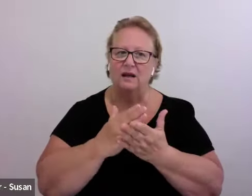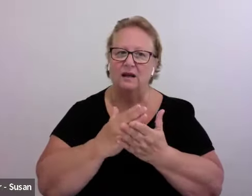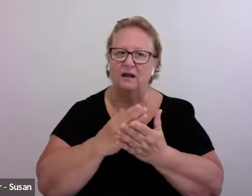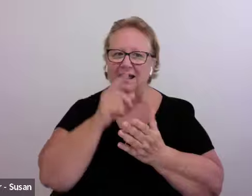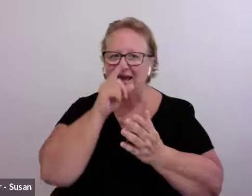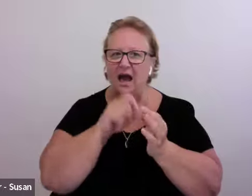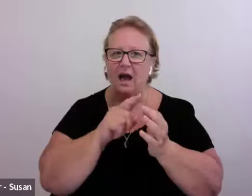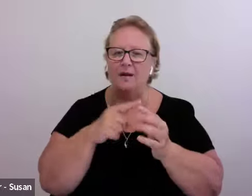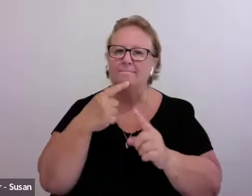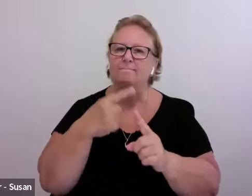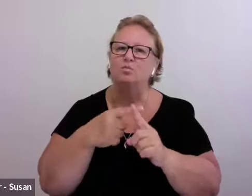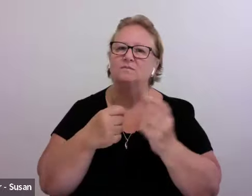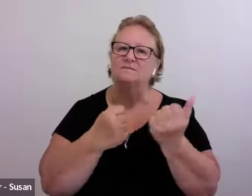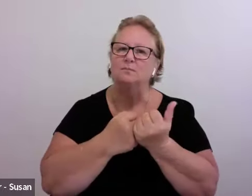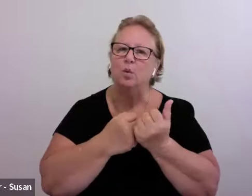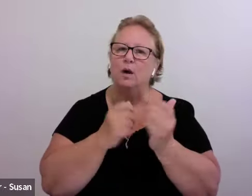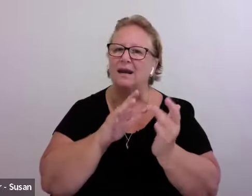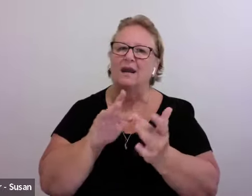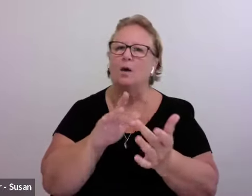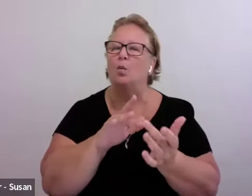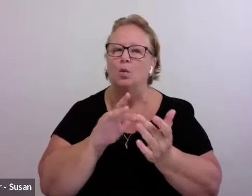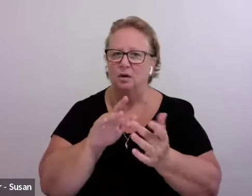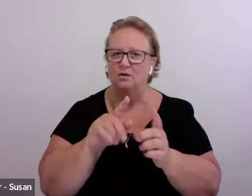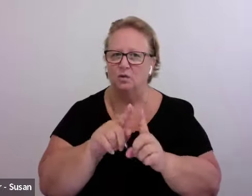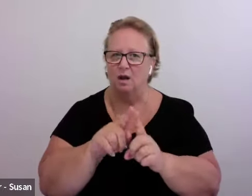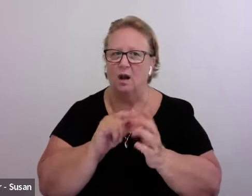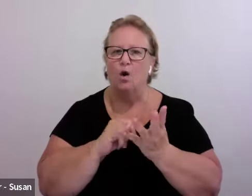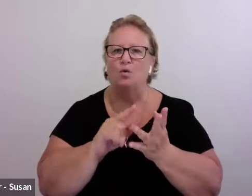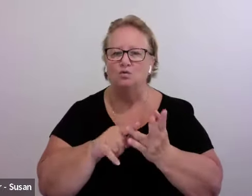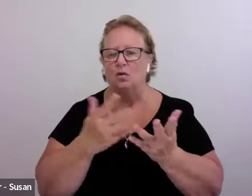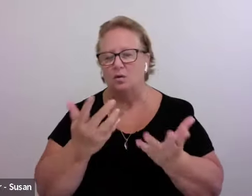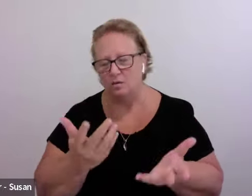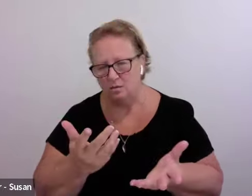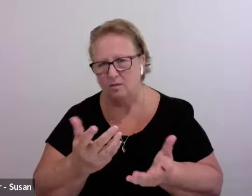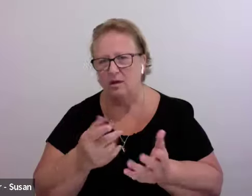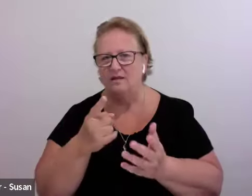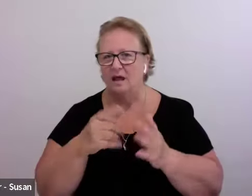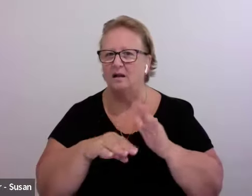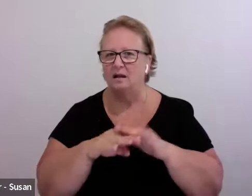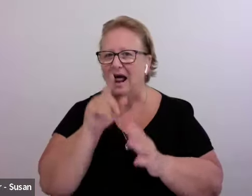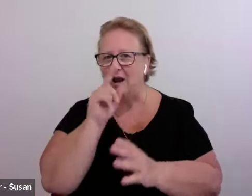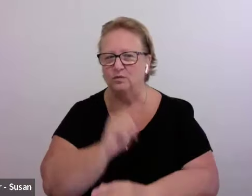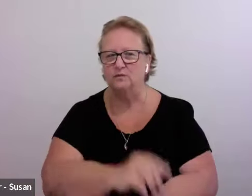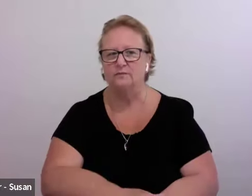question, as you said, and for people with intellectual disability, their family members are a really - can be